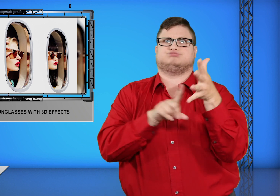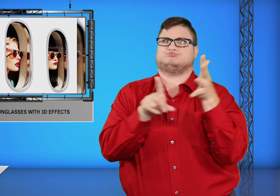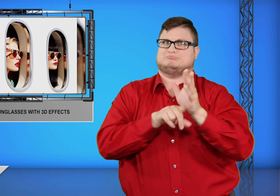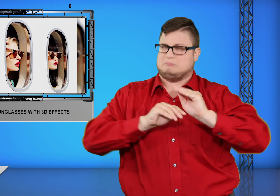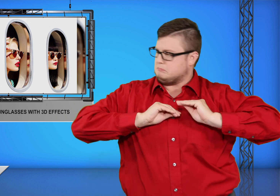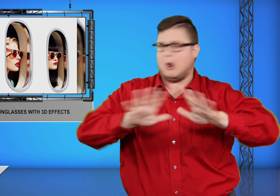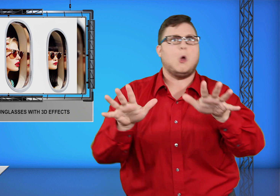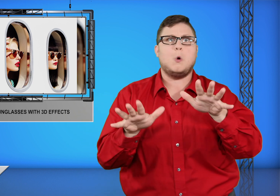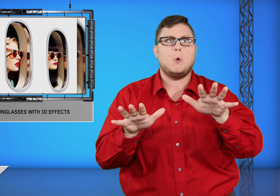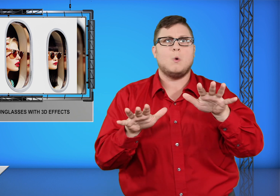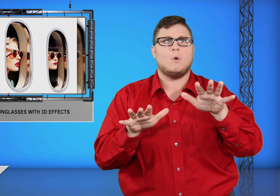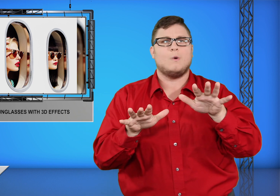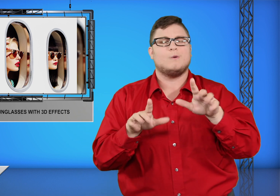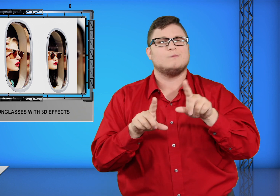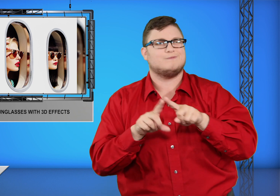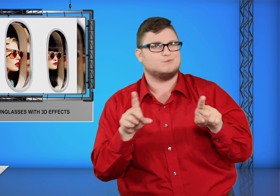became a viral hit.